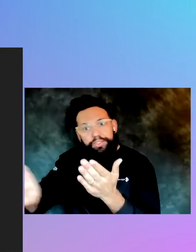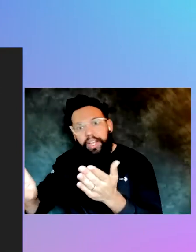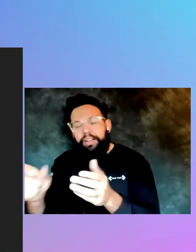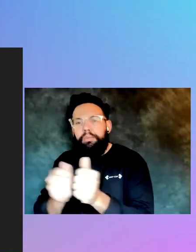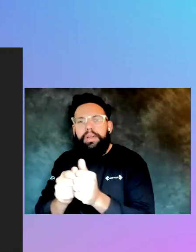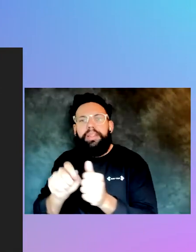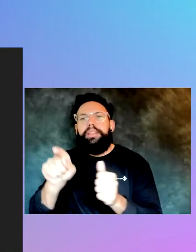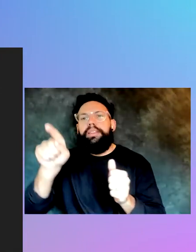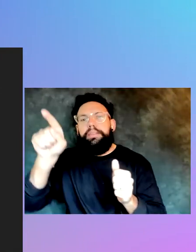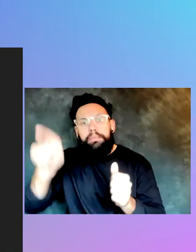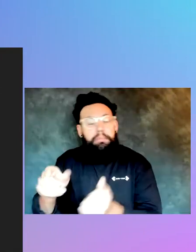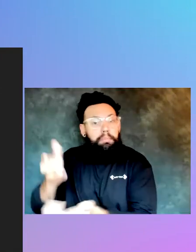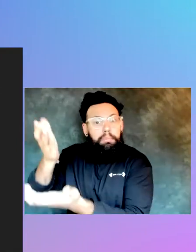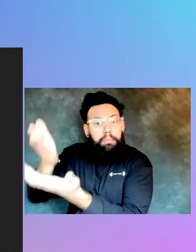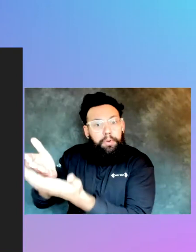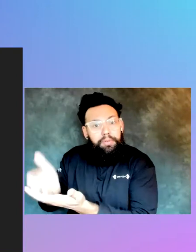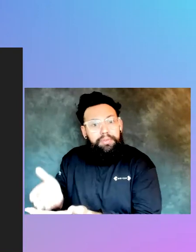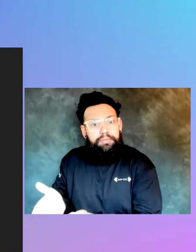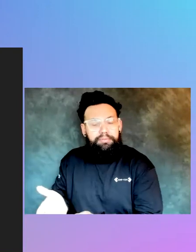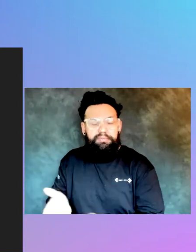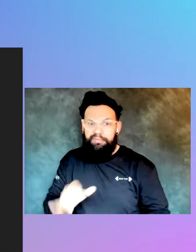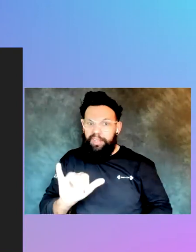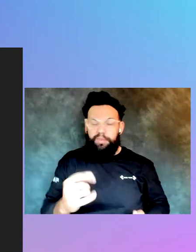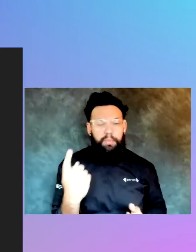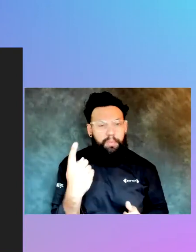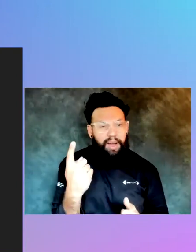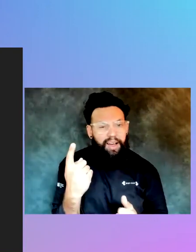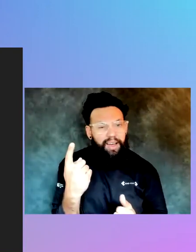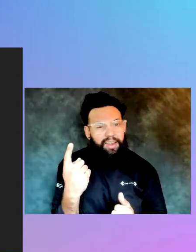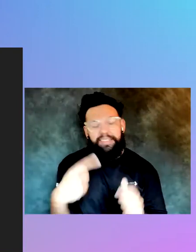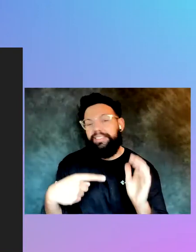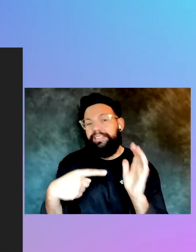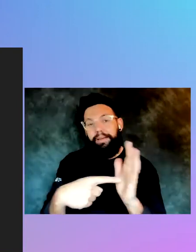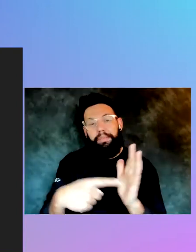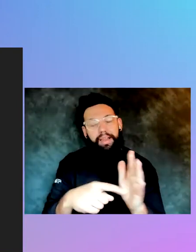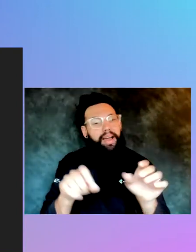Sources. This is just one small sample of GitHub Copilot chat